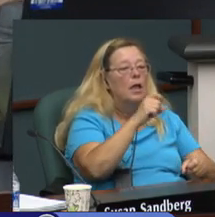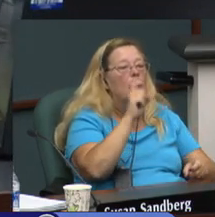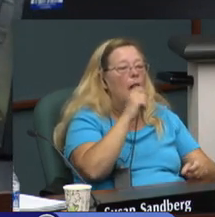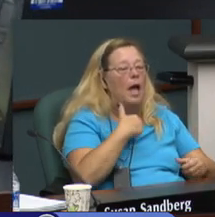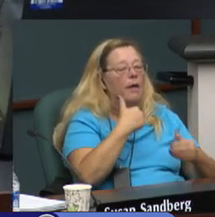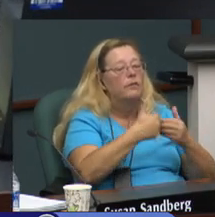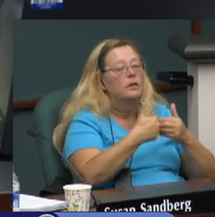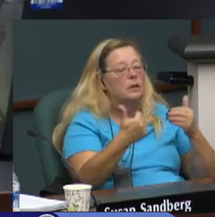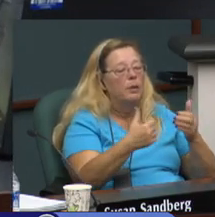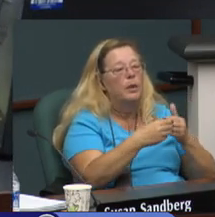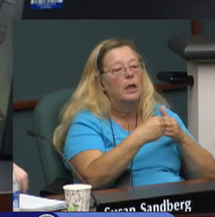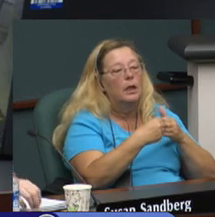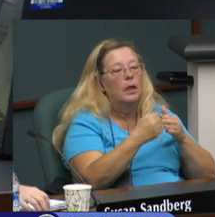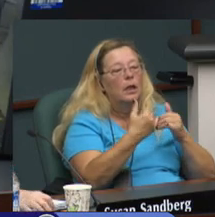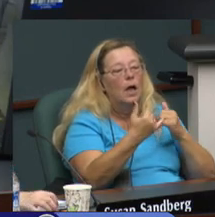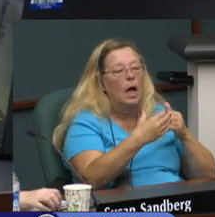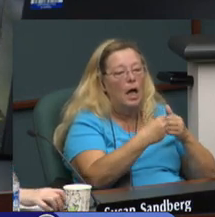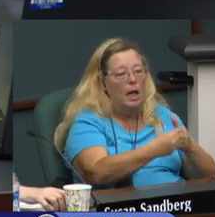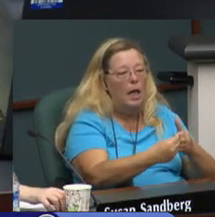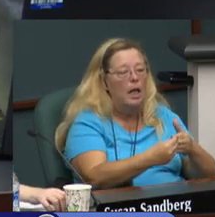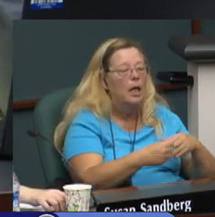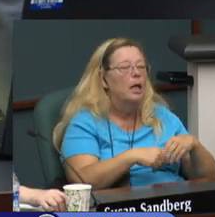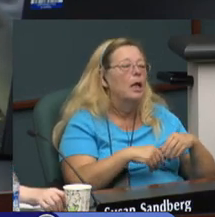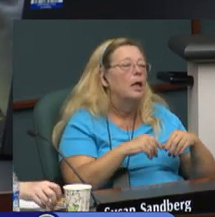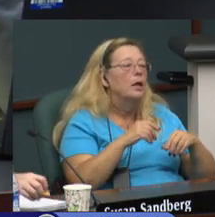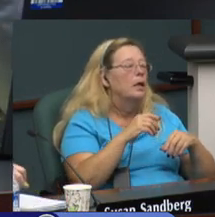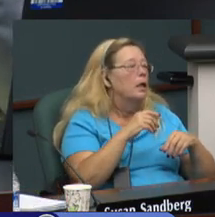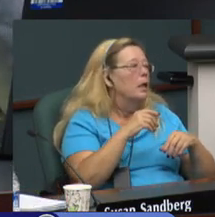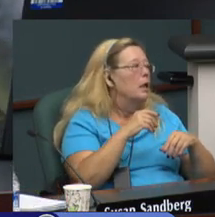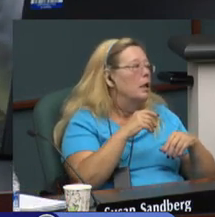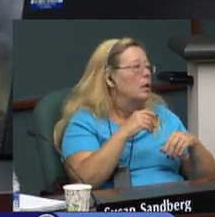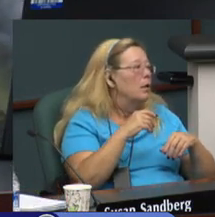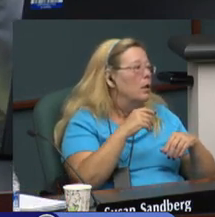with different levels of stringency but yes the Historic Preservation Commission